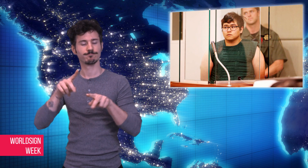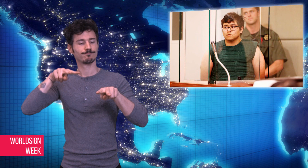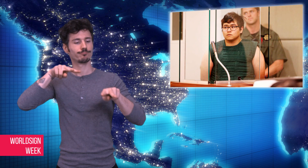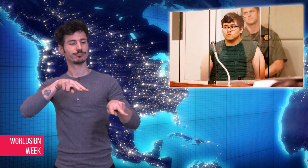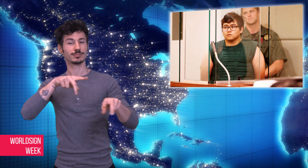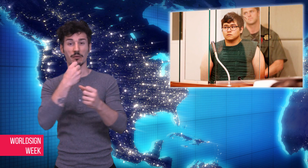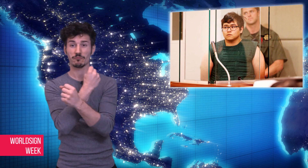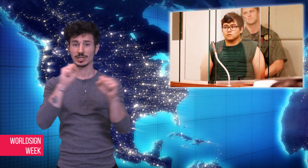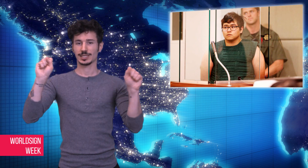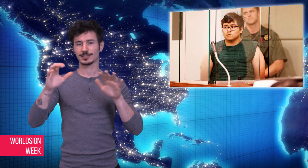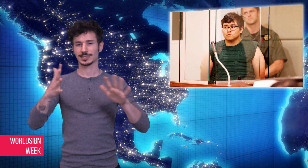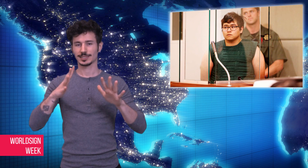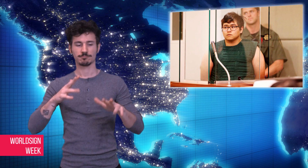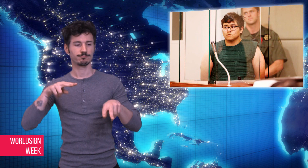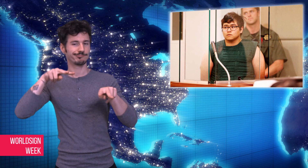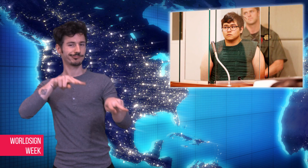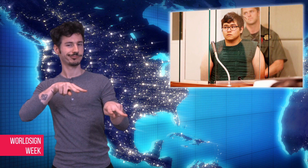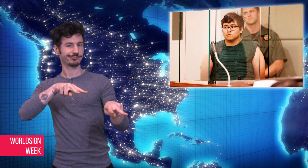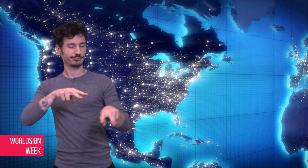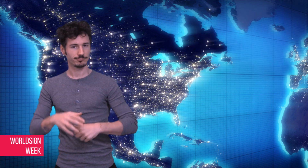to three years probation.